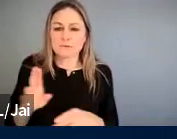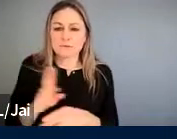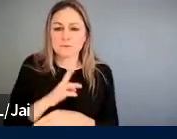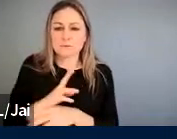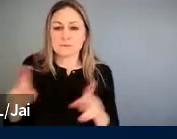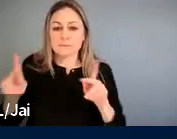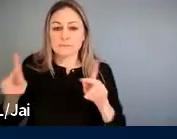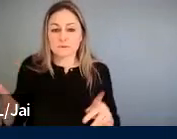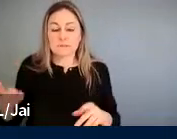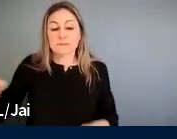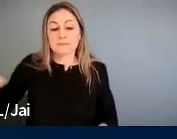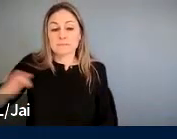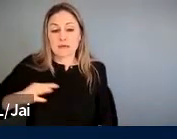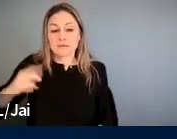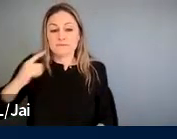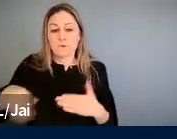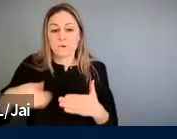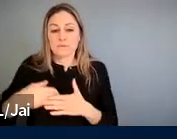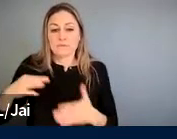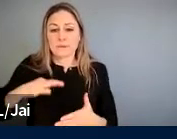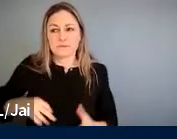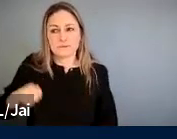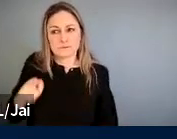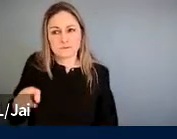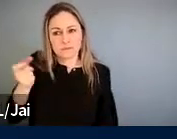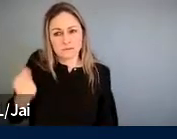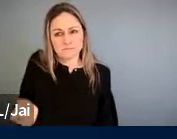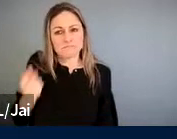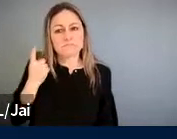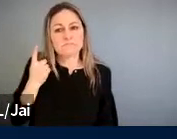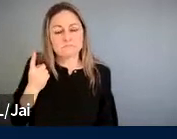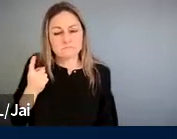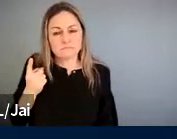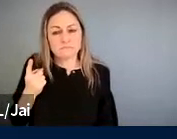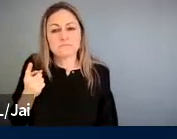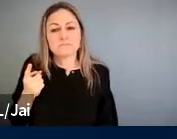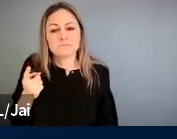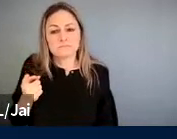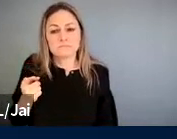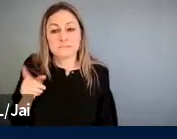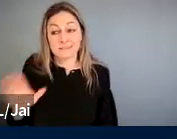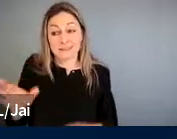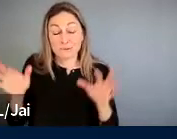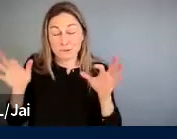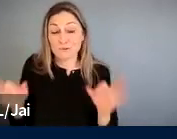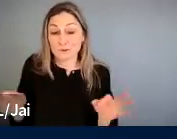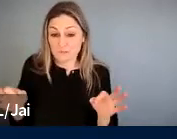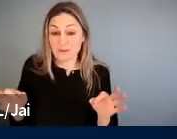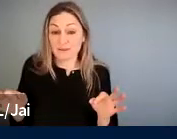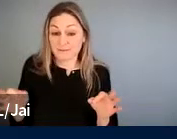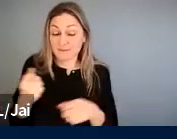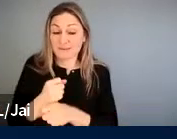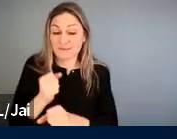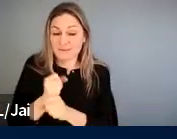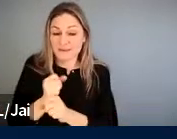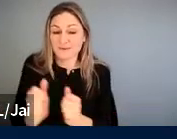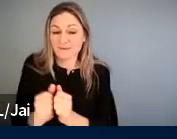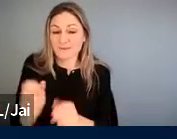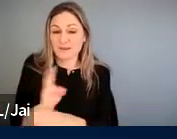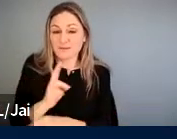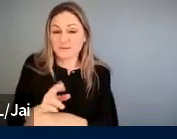applied for the benefits has an understanding that their determination was made with the use of AI,